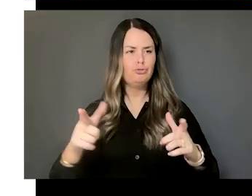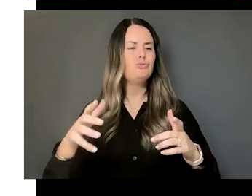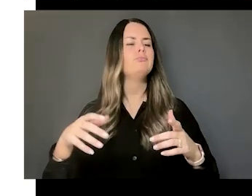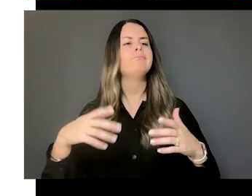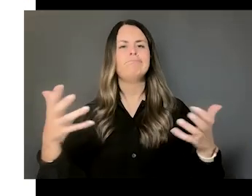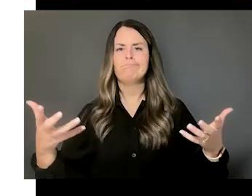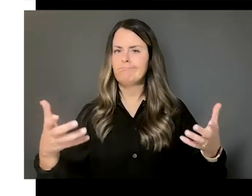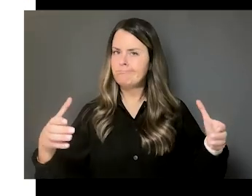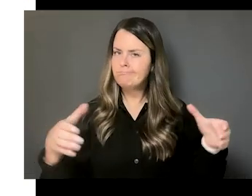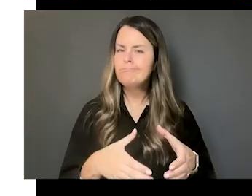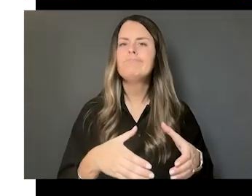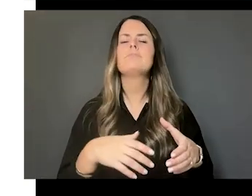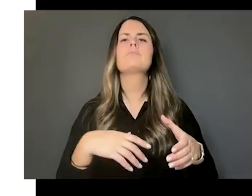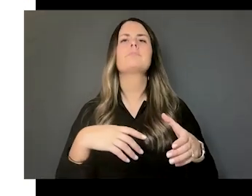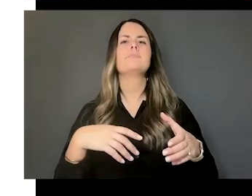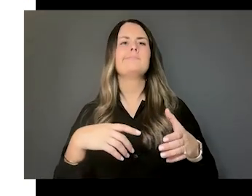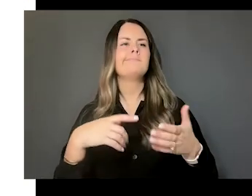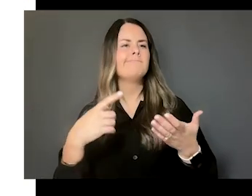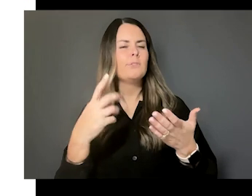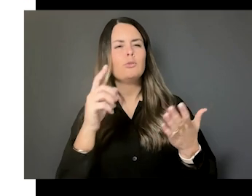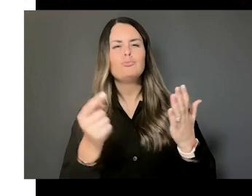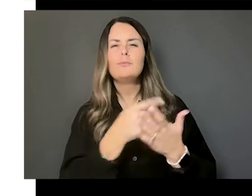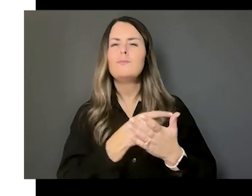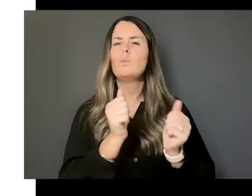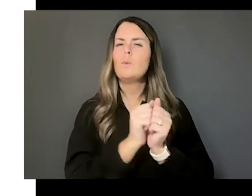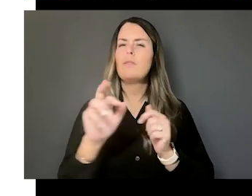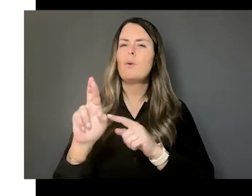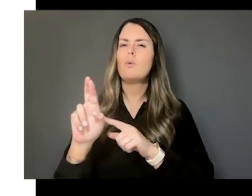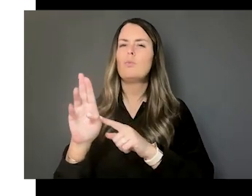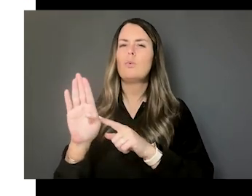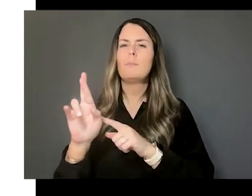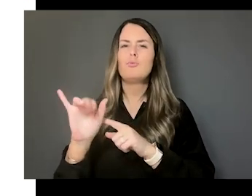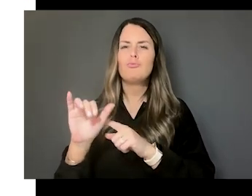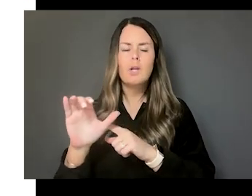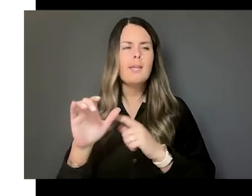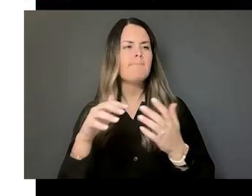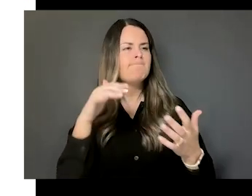We used the equip rubric to study the IM curriculum.